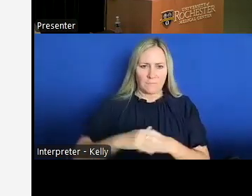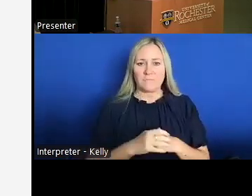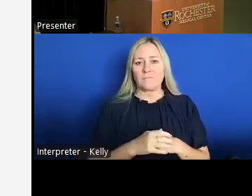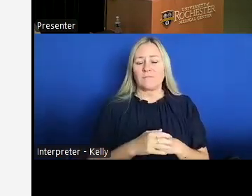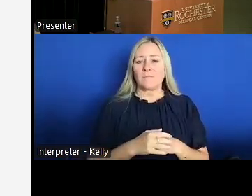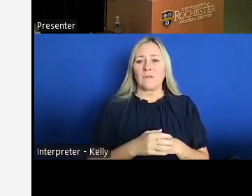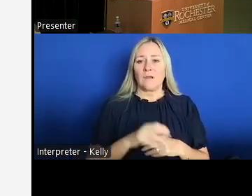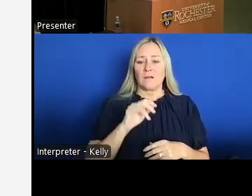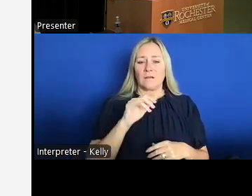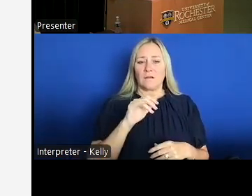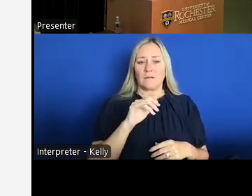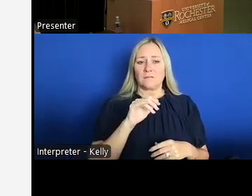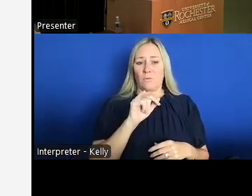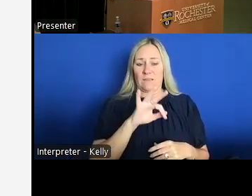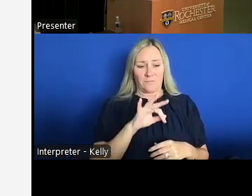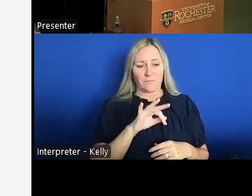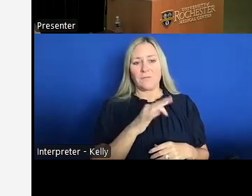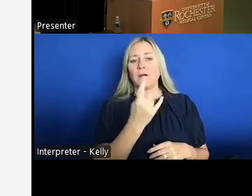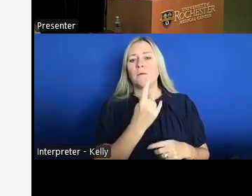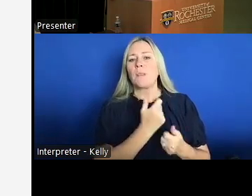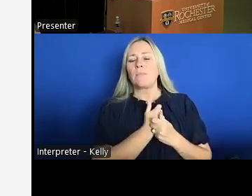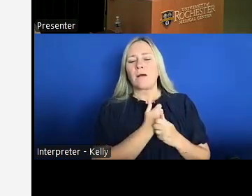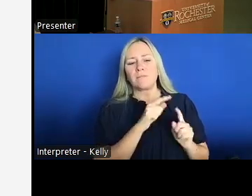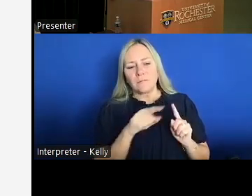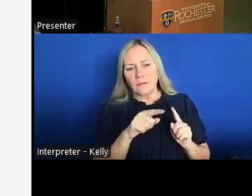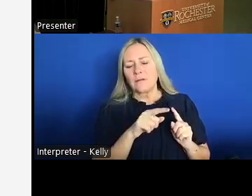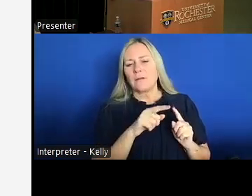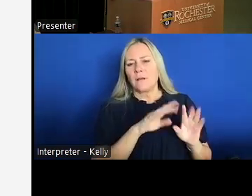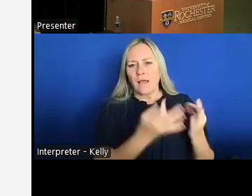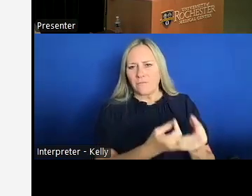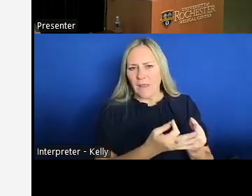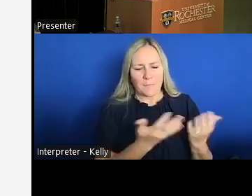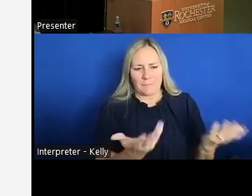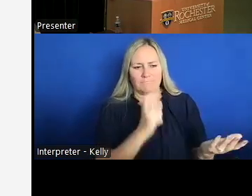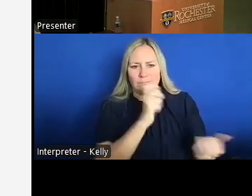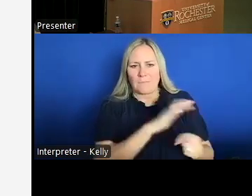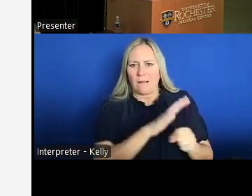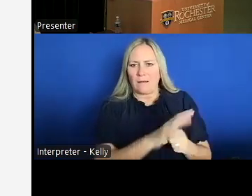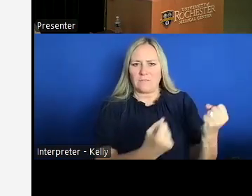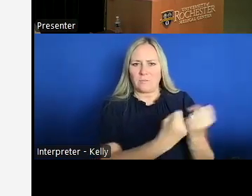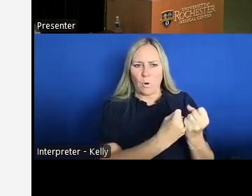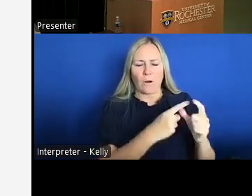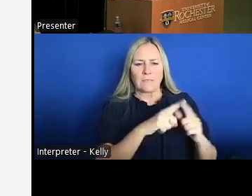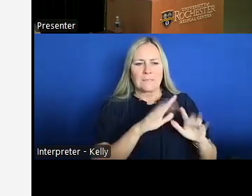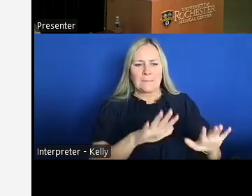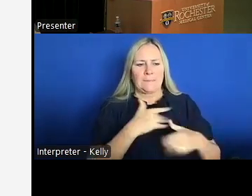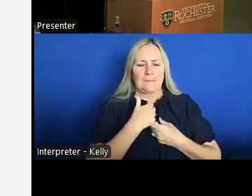dies and they may suppress it and it may come out as I've said said earlier in other symptoms that